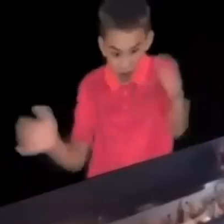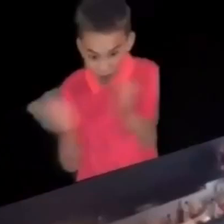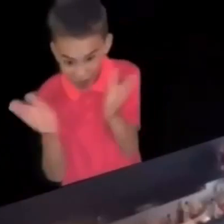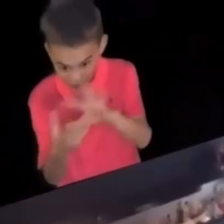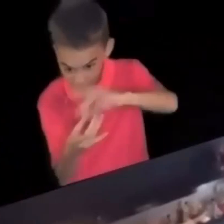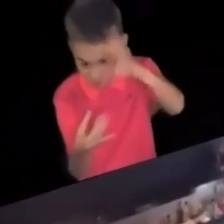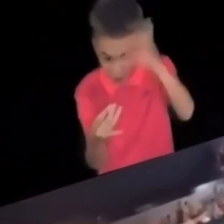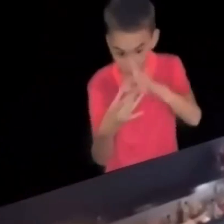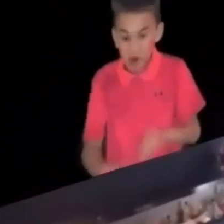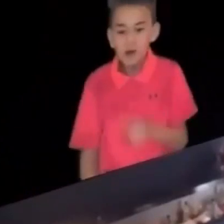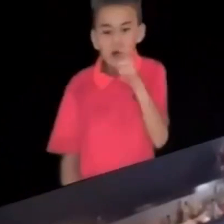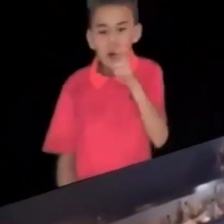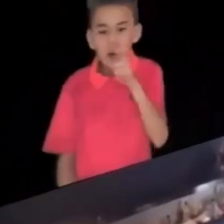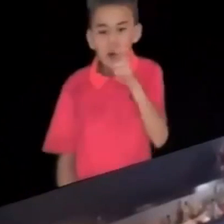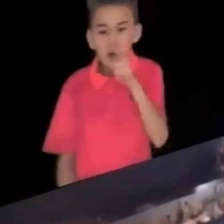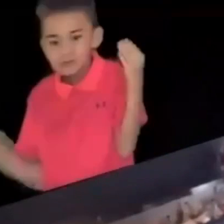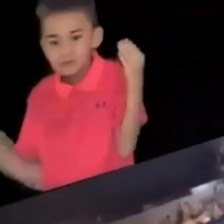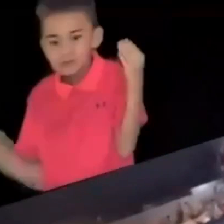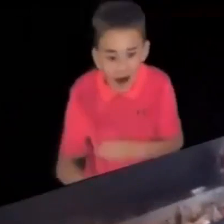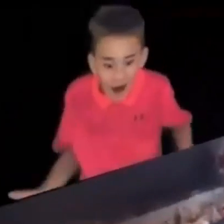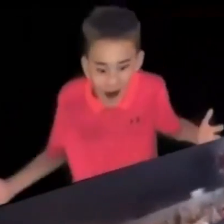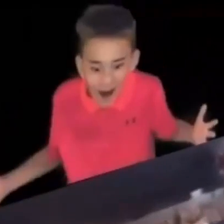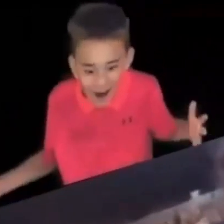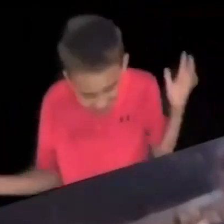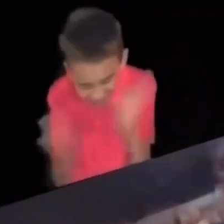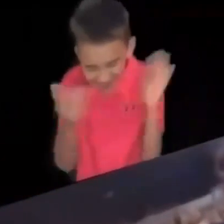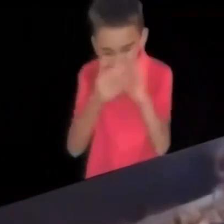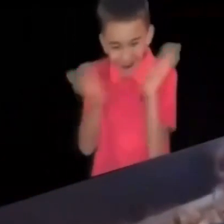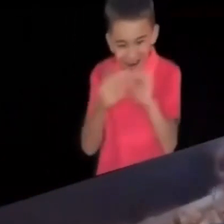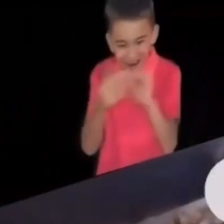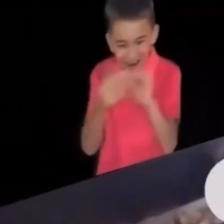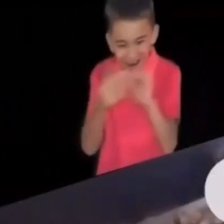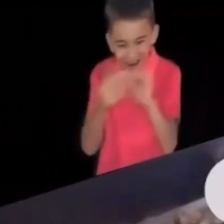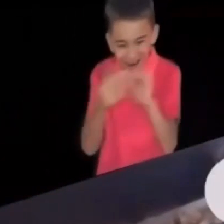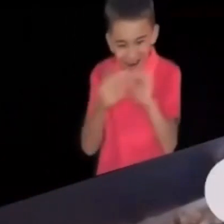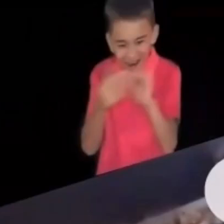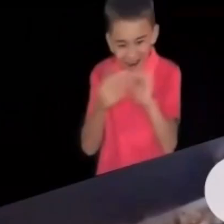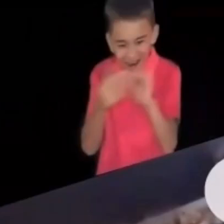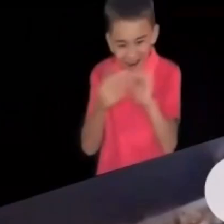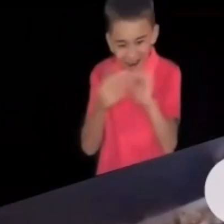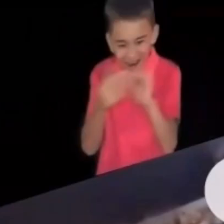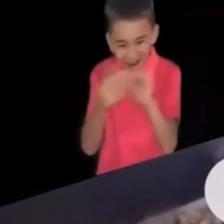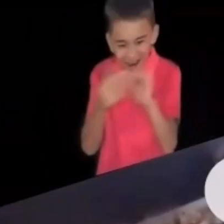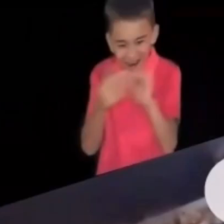Hey, hey! All of you. Let's see some spirit. Who loves math? All right!